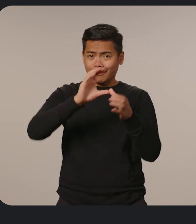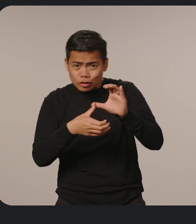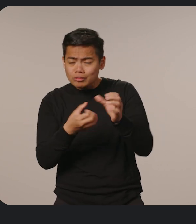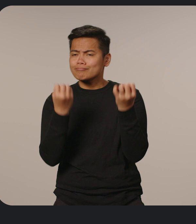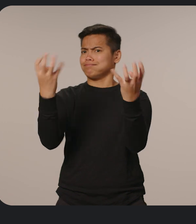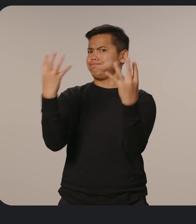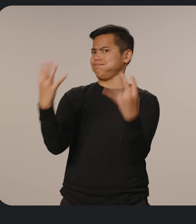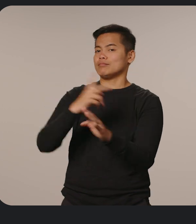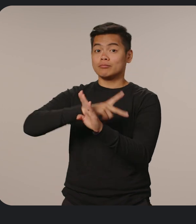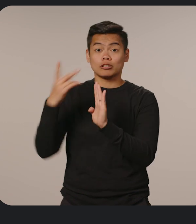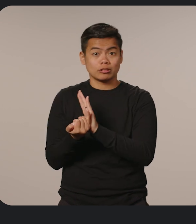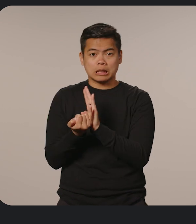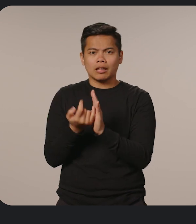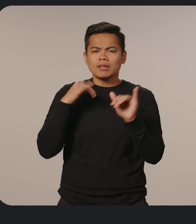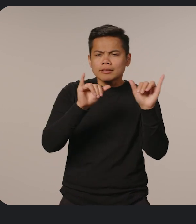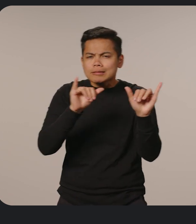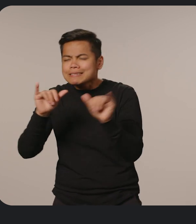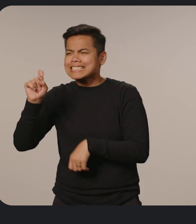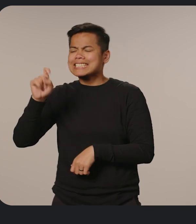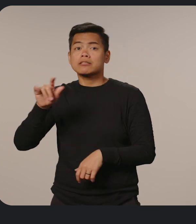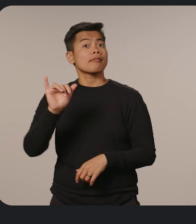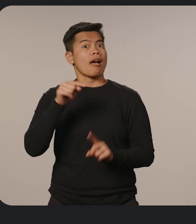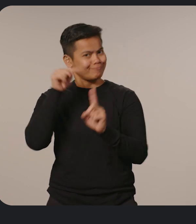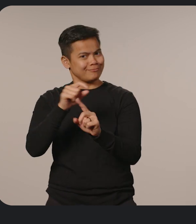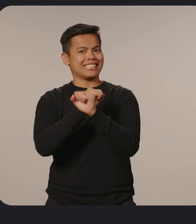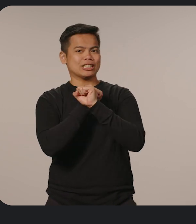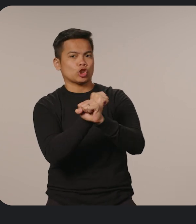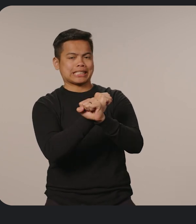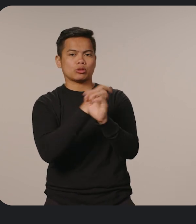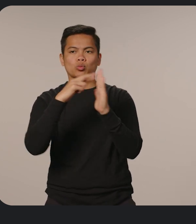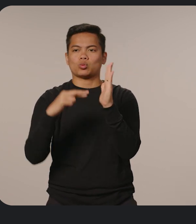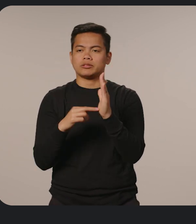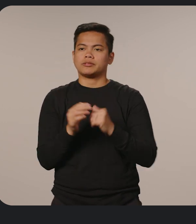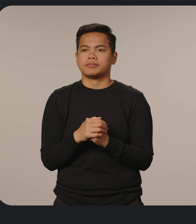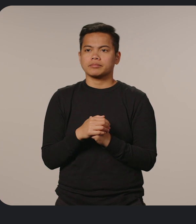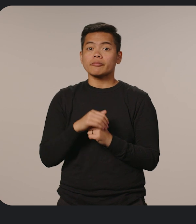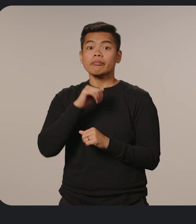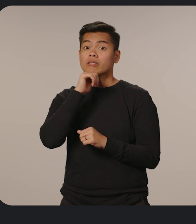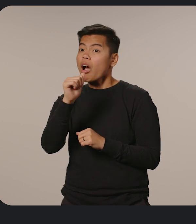multiple projects that have similar needs like security rules